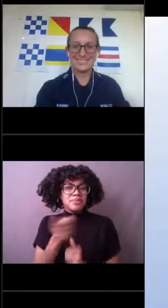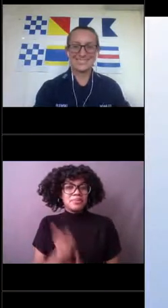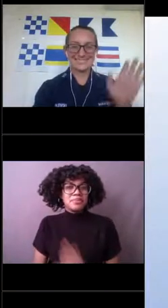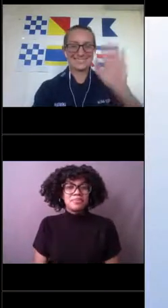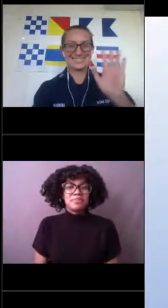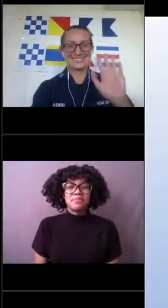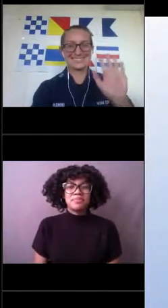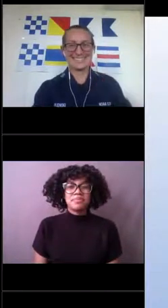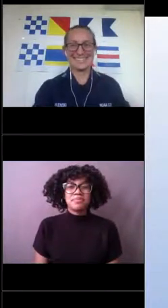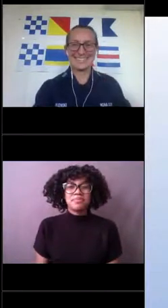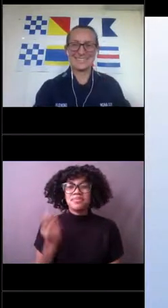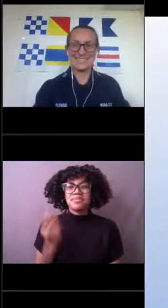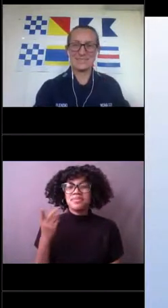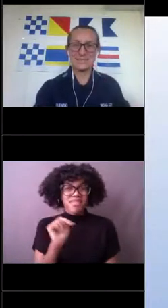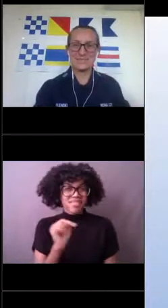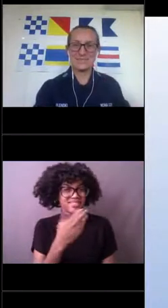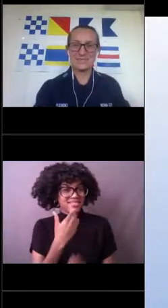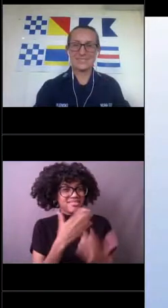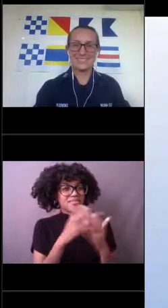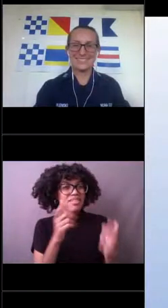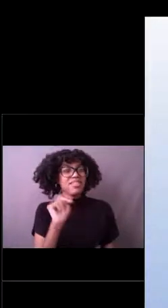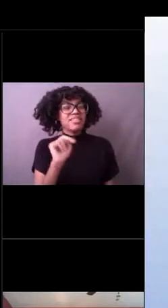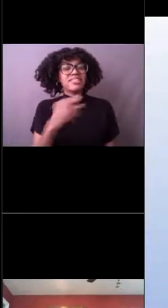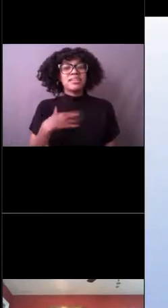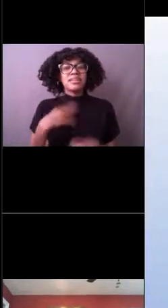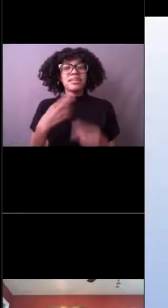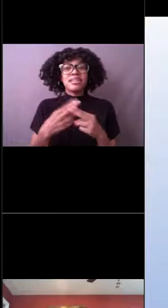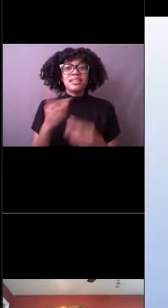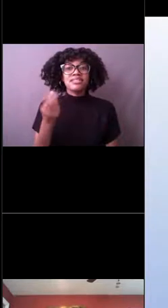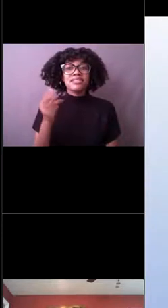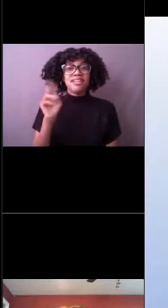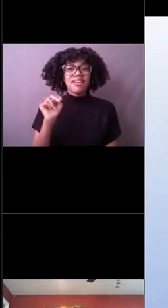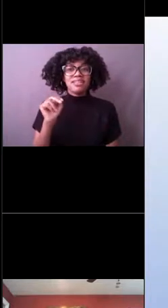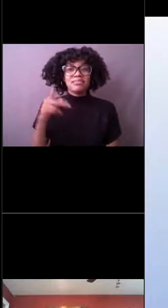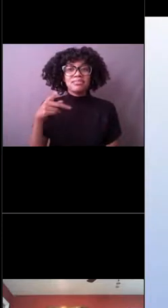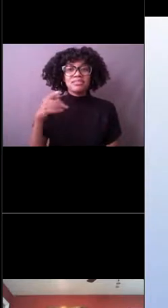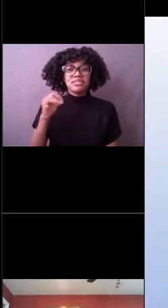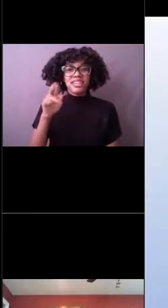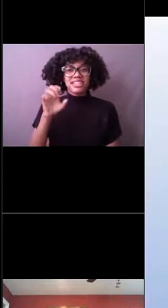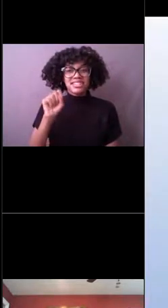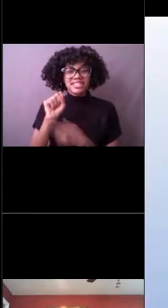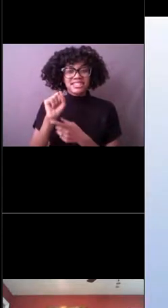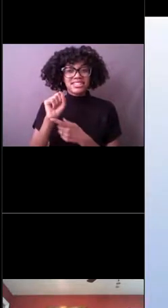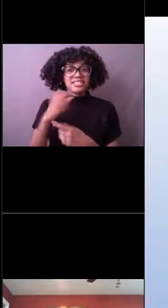All right, thank you, Lauren. My name is Dawn Petraitis. I'm one of Lauren's colleagues